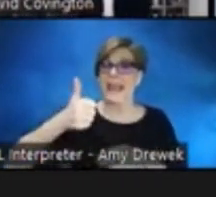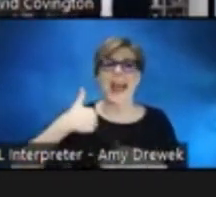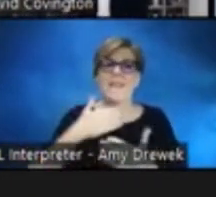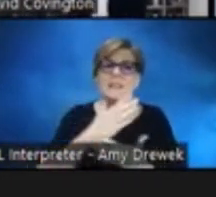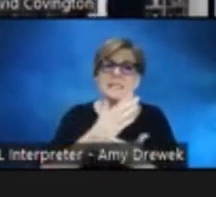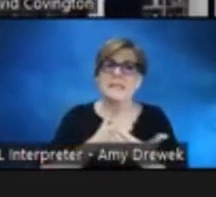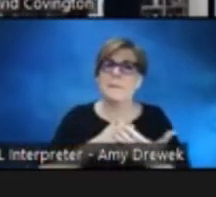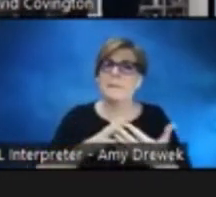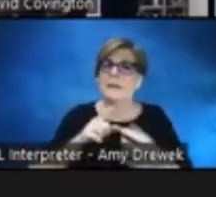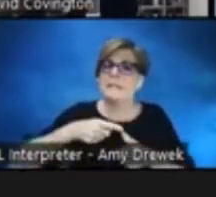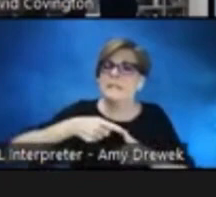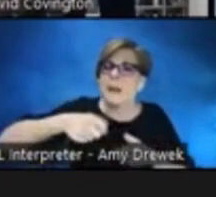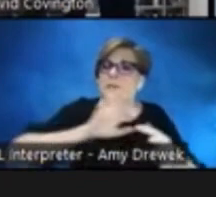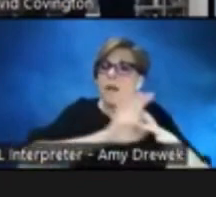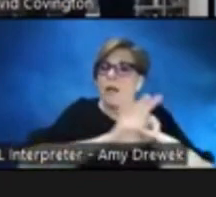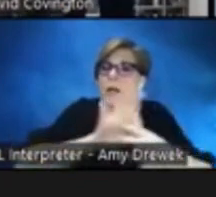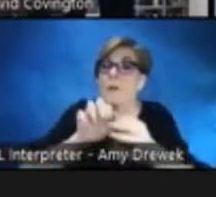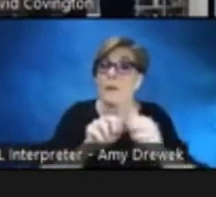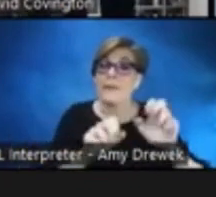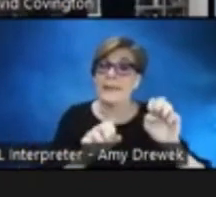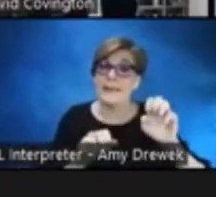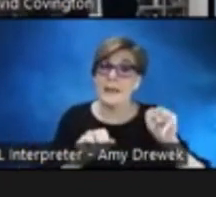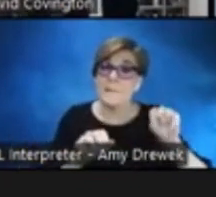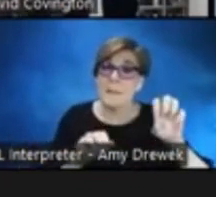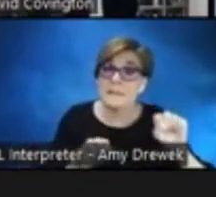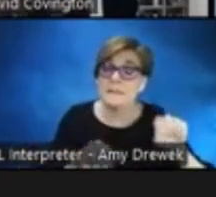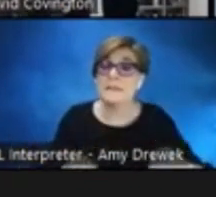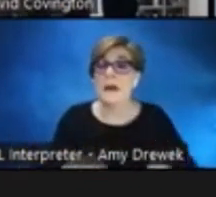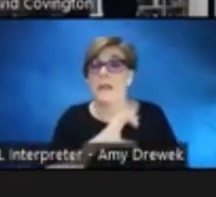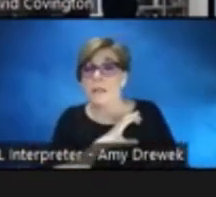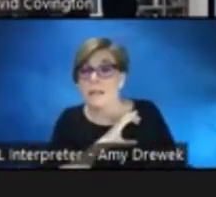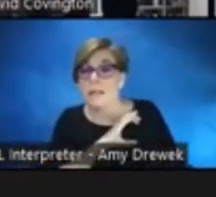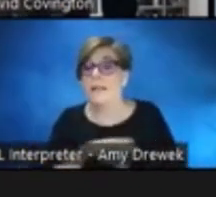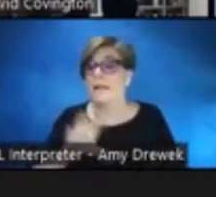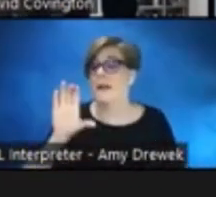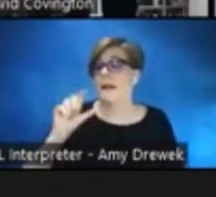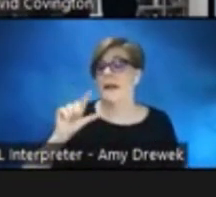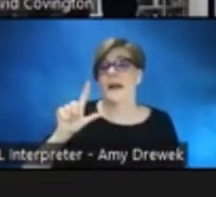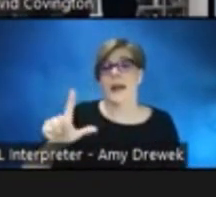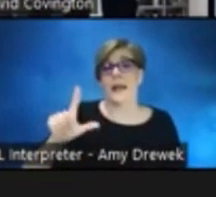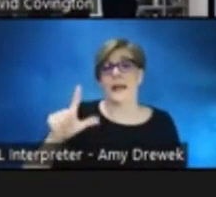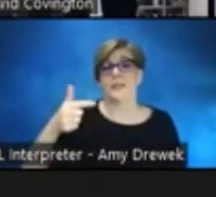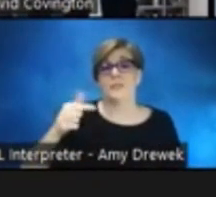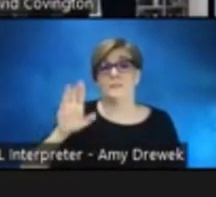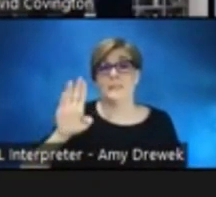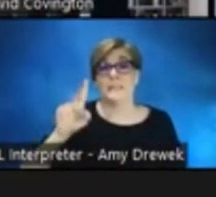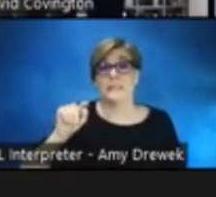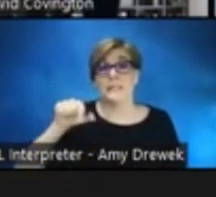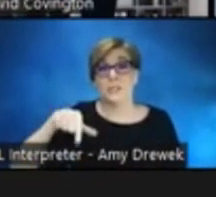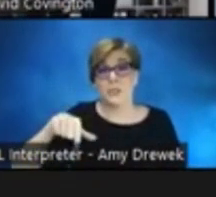WITH EMS, LAW ENFORCEMENT, LGBTQ POPULATIONS AND MORE. ALL AVAILABLE ON YOUTUBE.